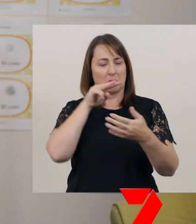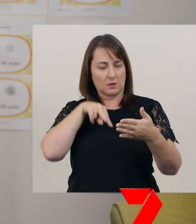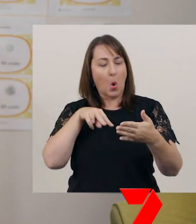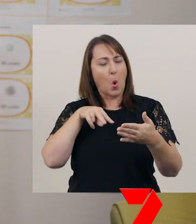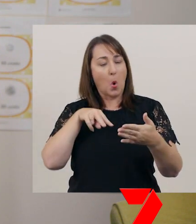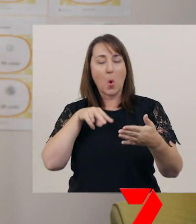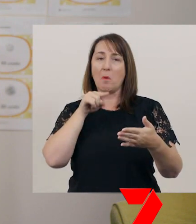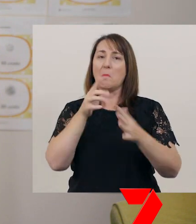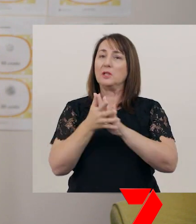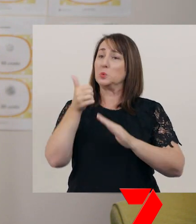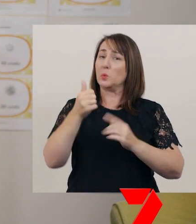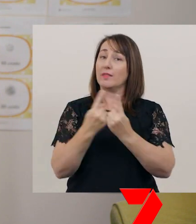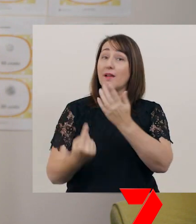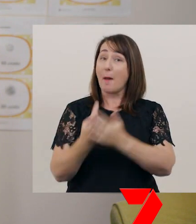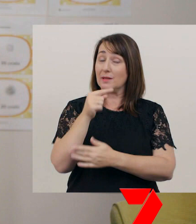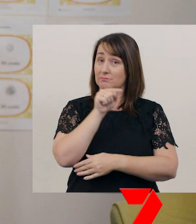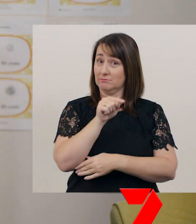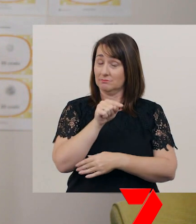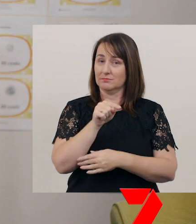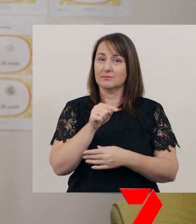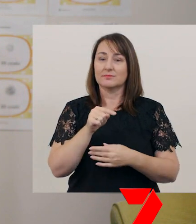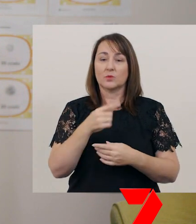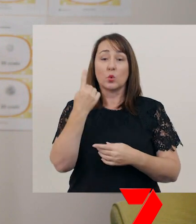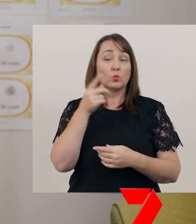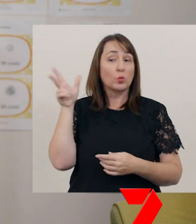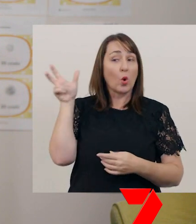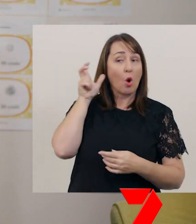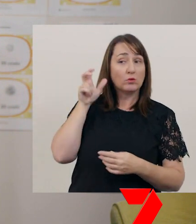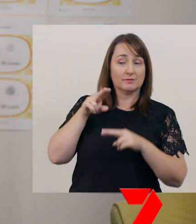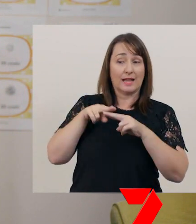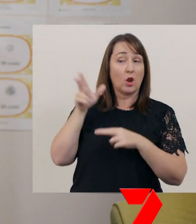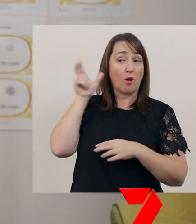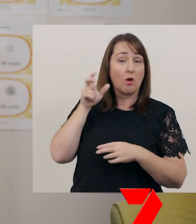and helps suggest that the person who received the news was also happy.